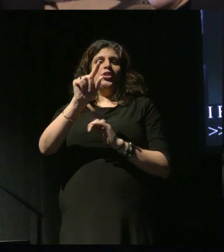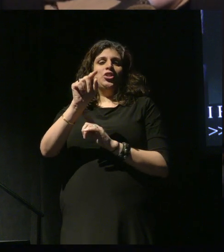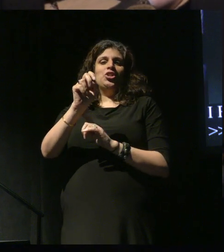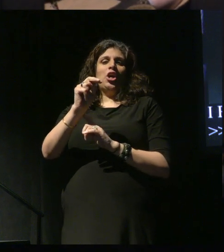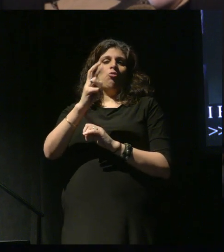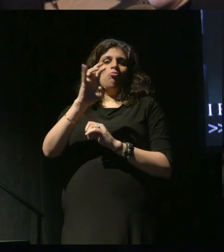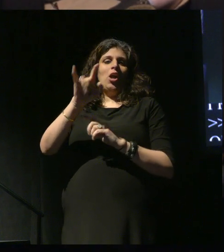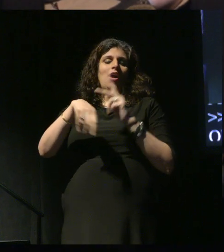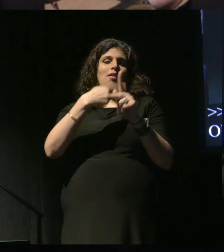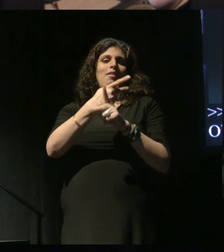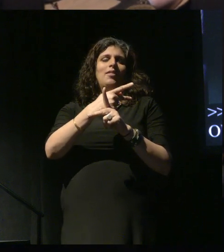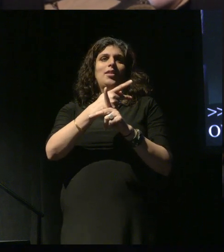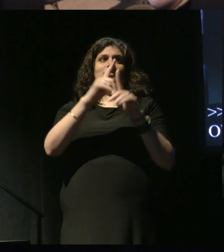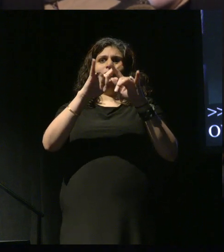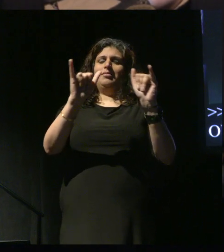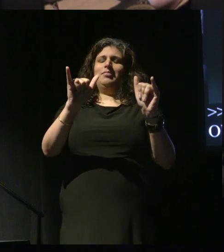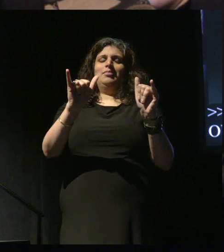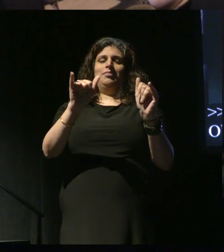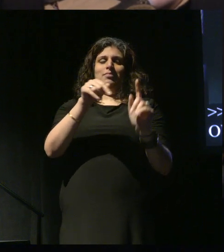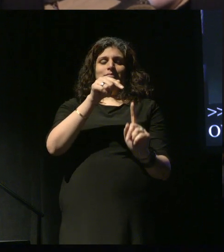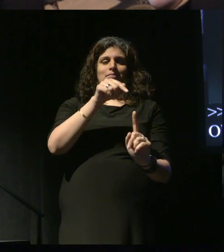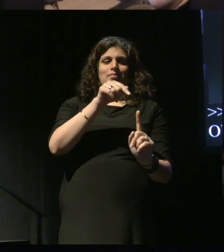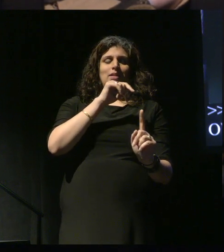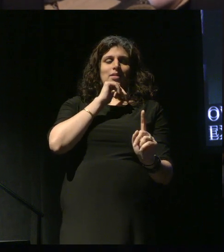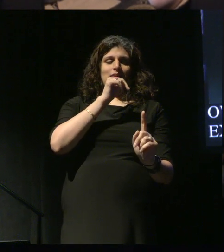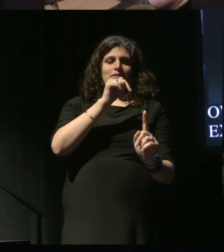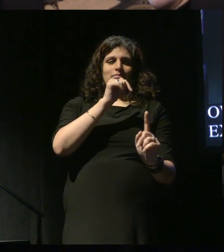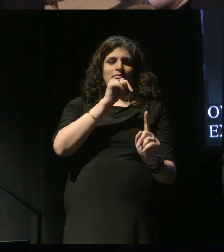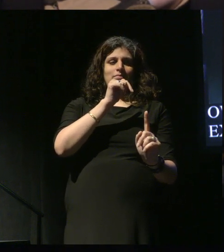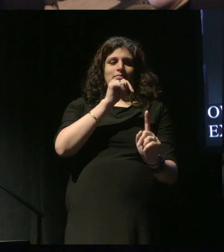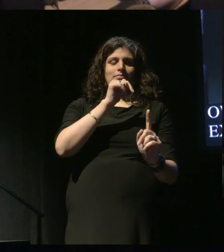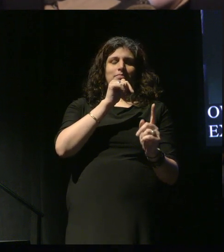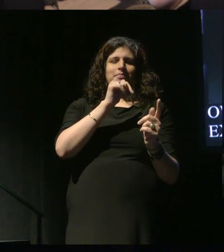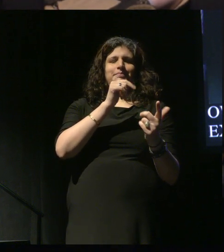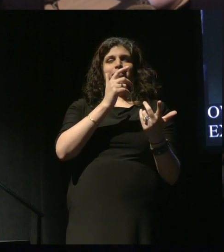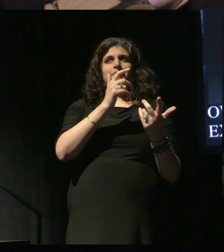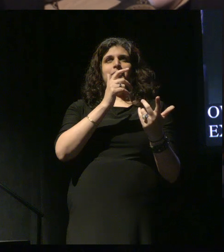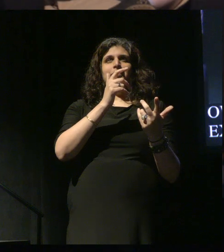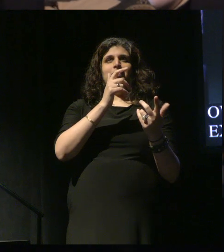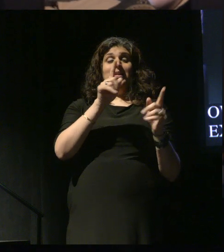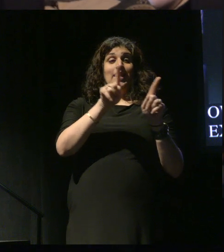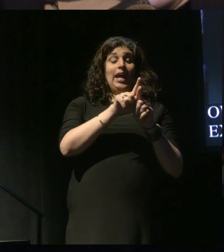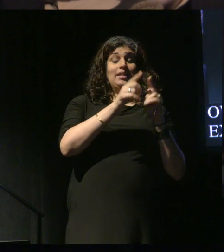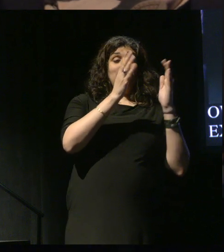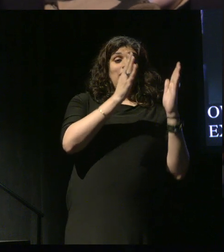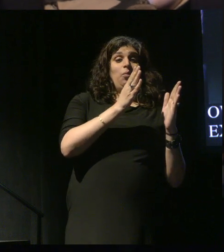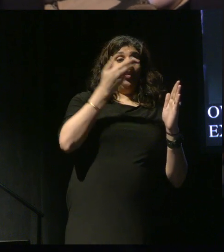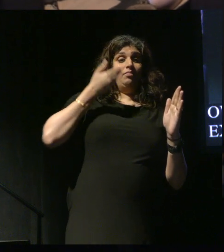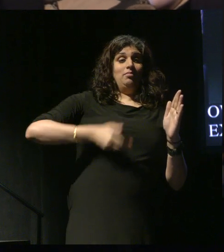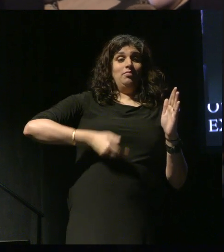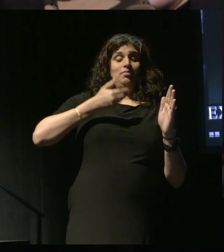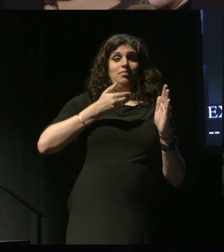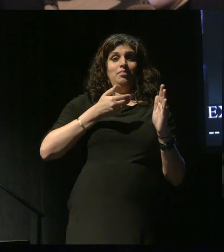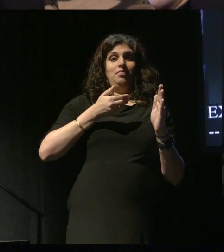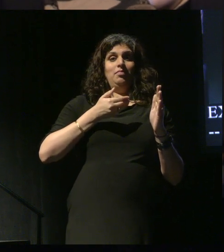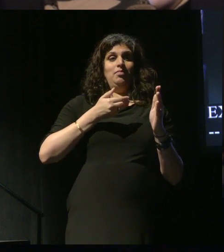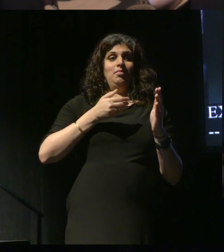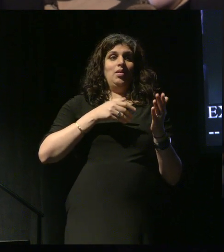that it's simultaneously, that it doesn't, you know, like I think as somebody who has spent a lot of time in academia, alright?